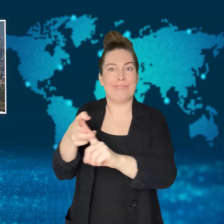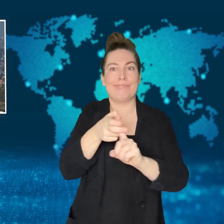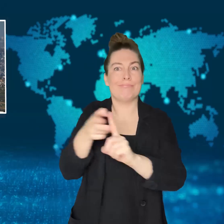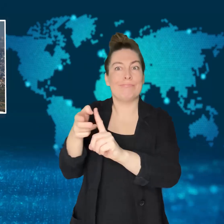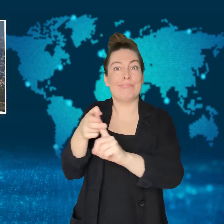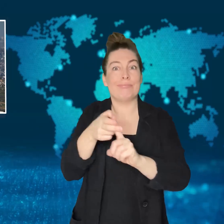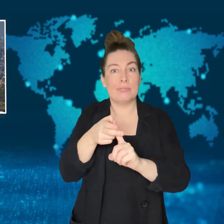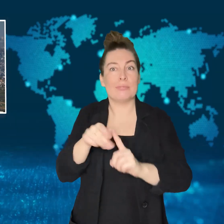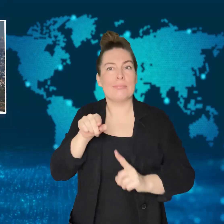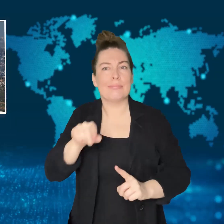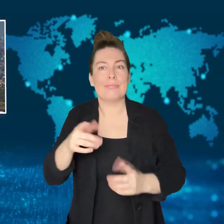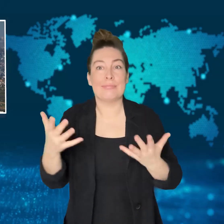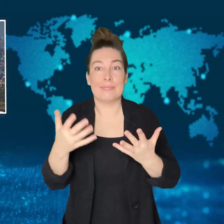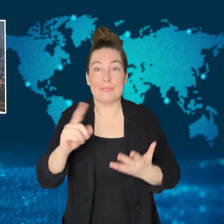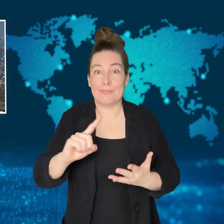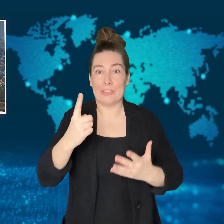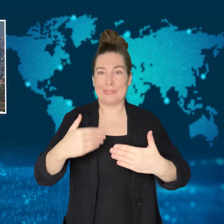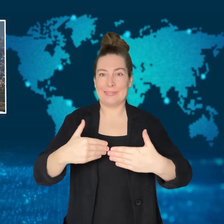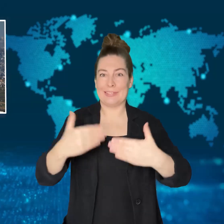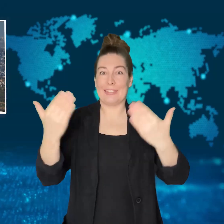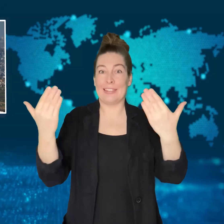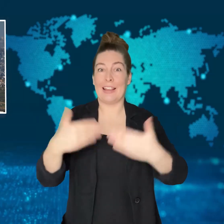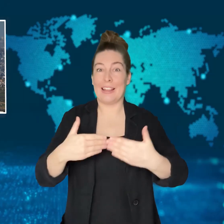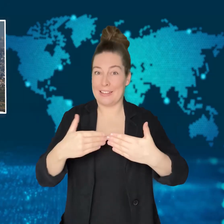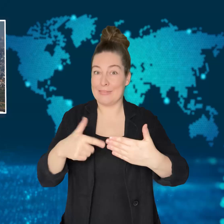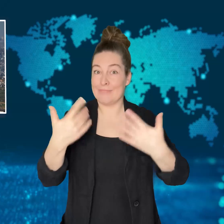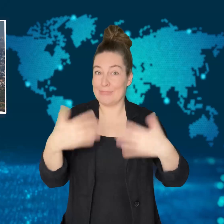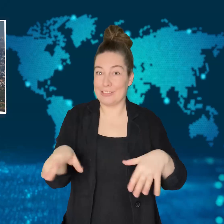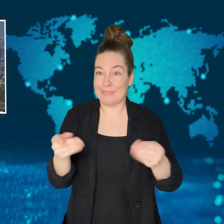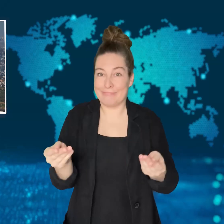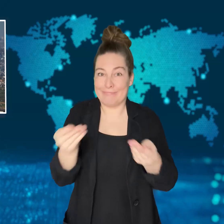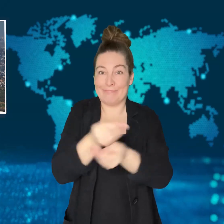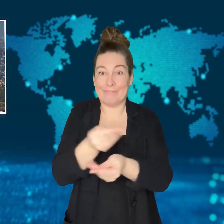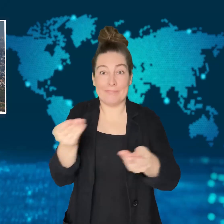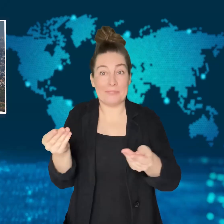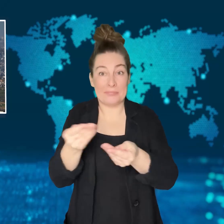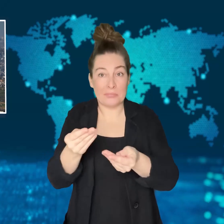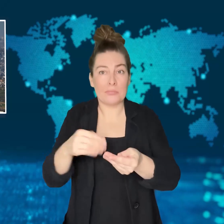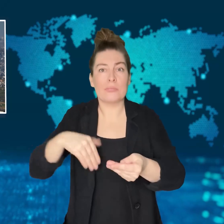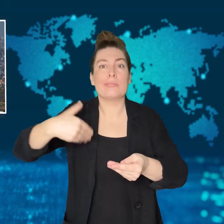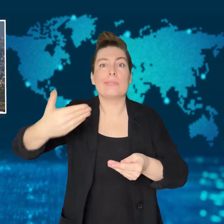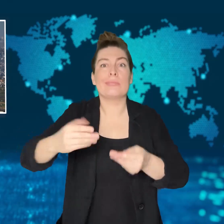Hamas is to release 4 hostages